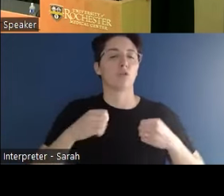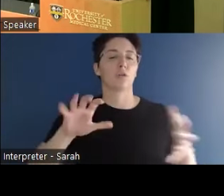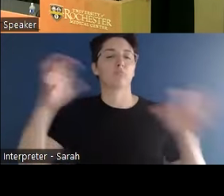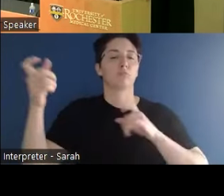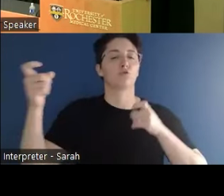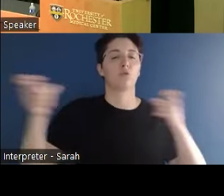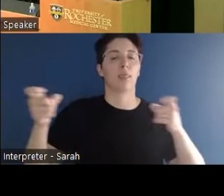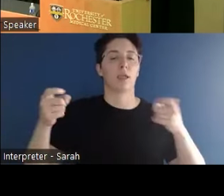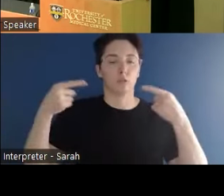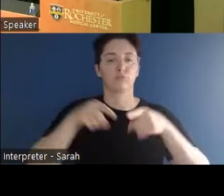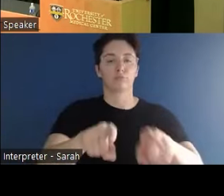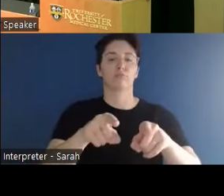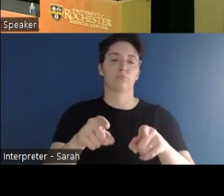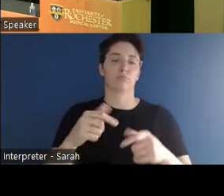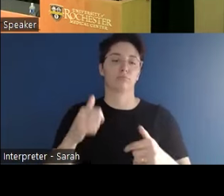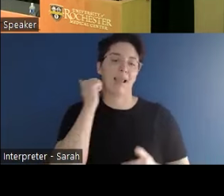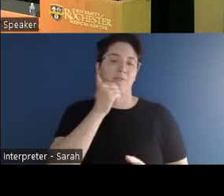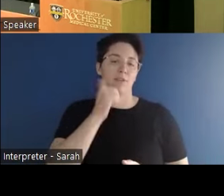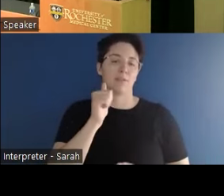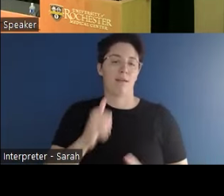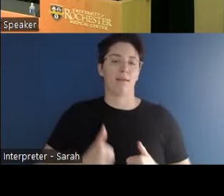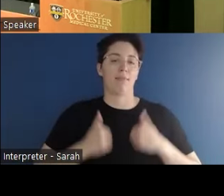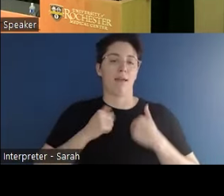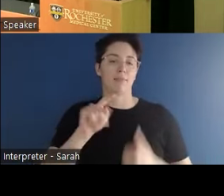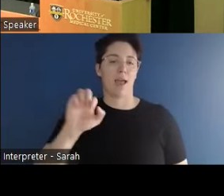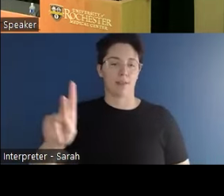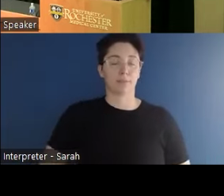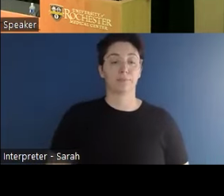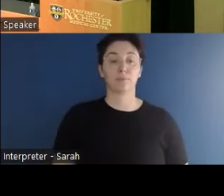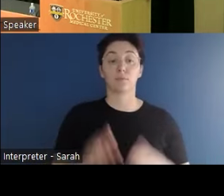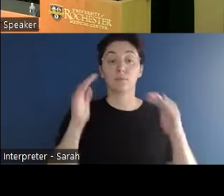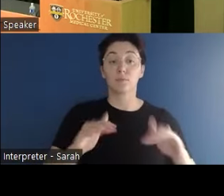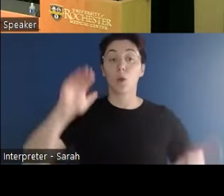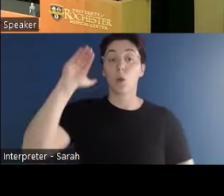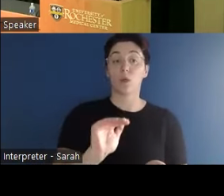noise conditions of the EF tasks was related to sensory symptoms in everyday